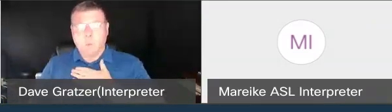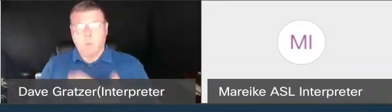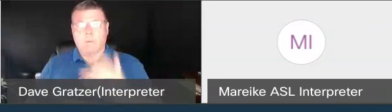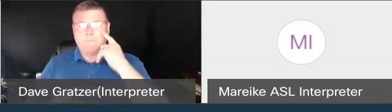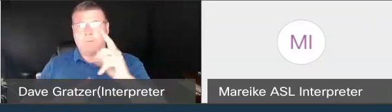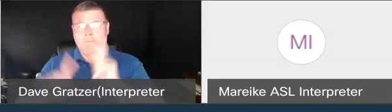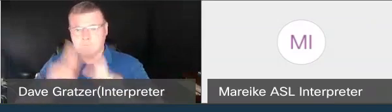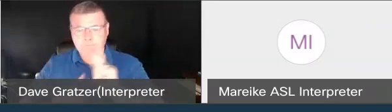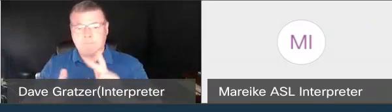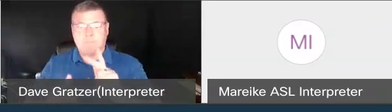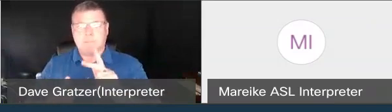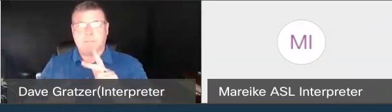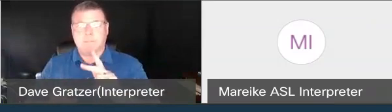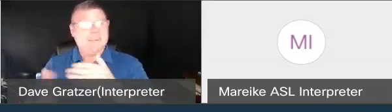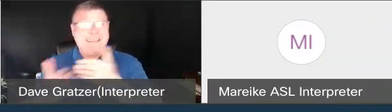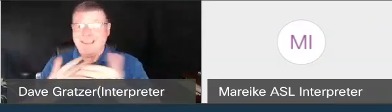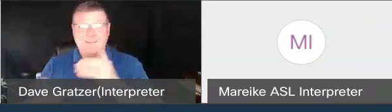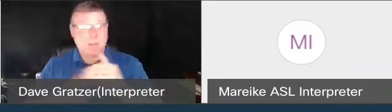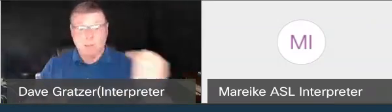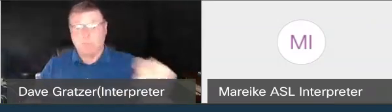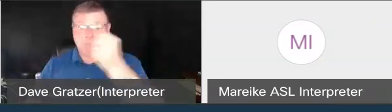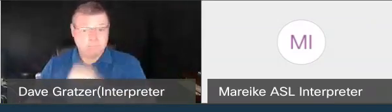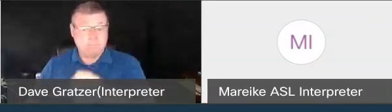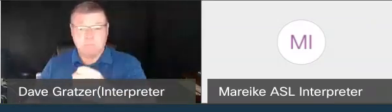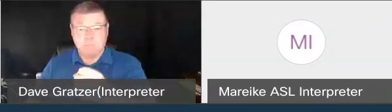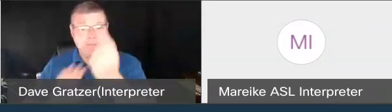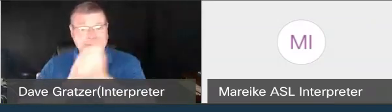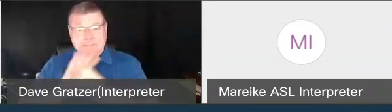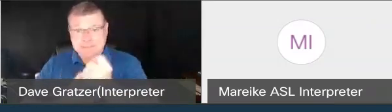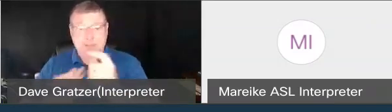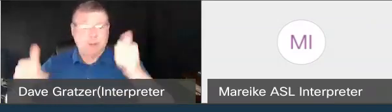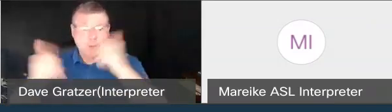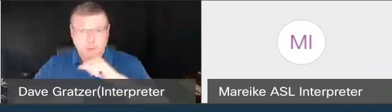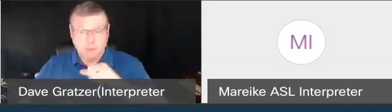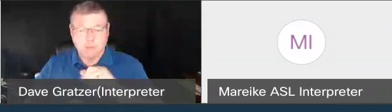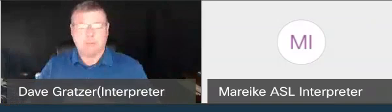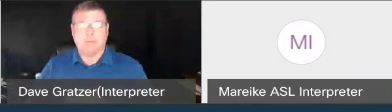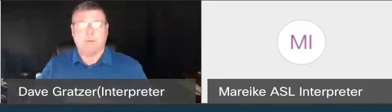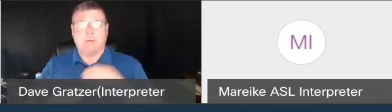even freshly from, uh, you know, a period of intoxicated inebriation in the field,